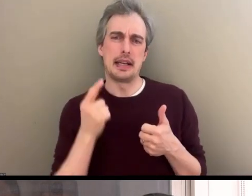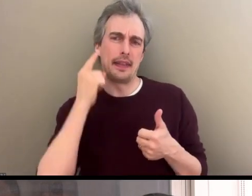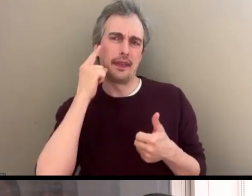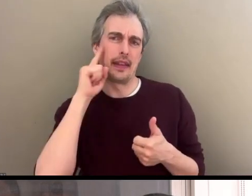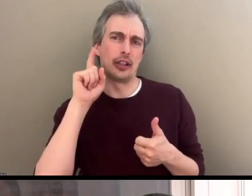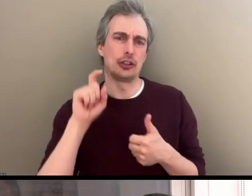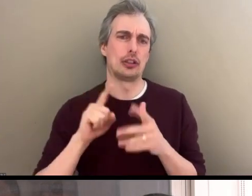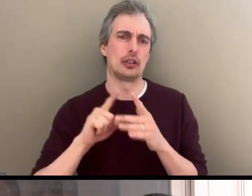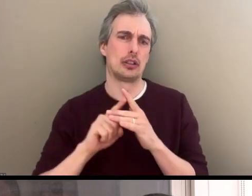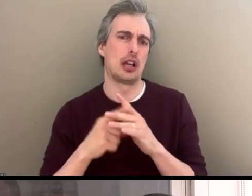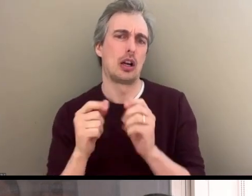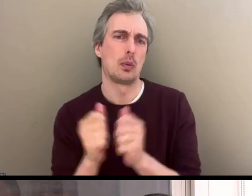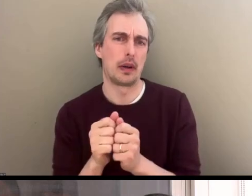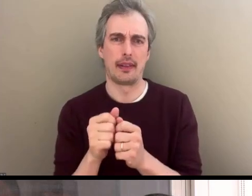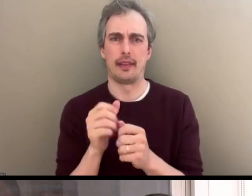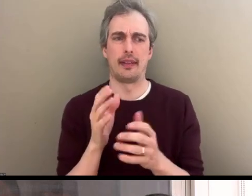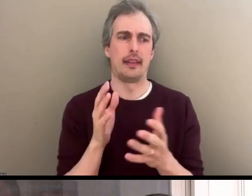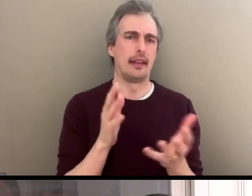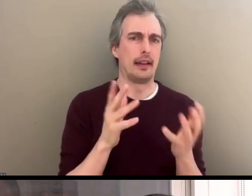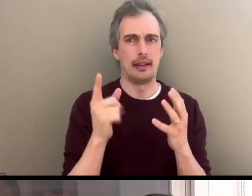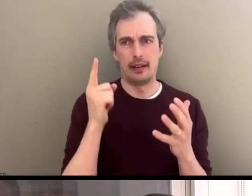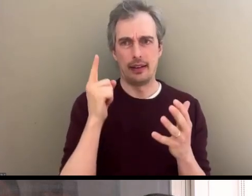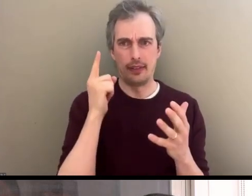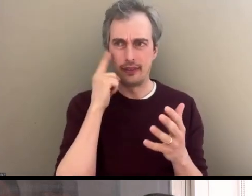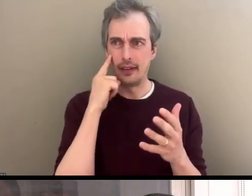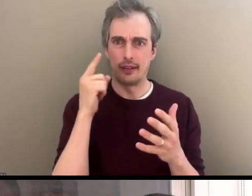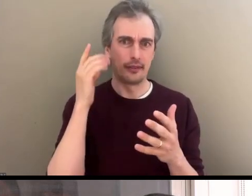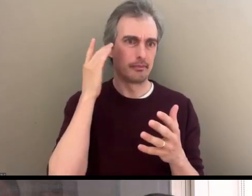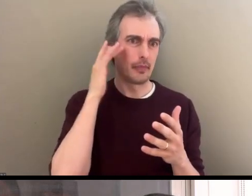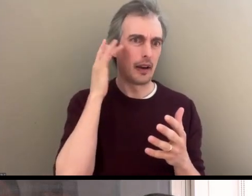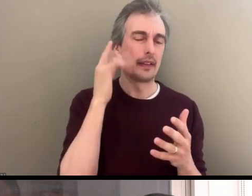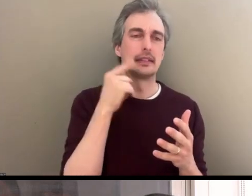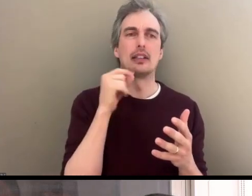Since I think you very smartly said, don't try to master them all, and they have a lot of overlap.